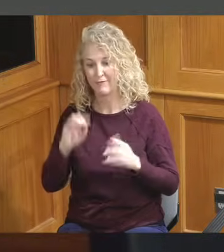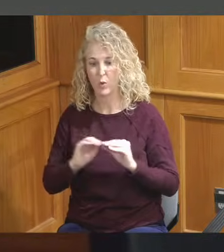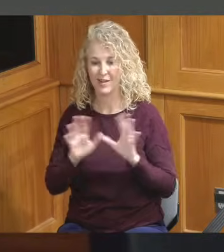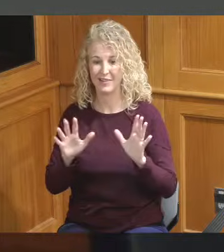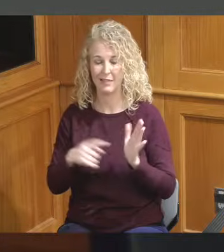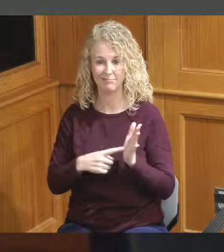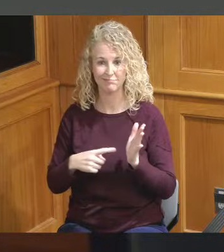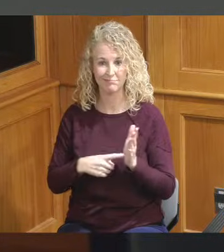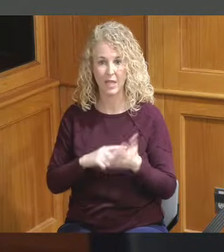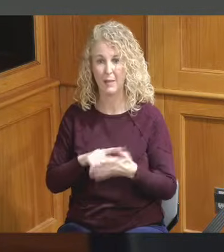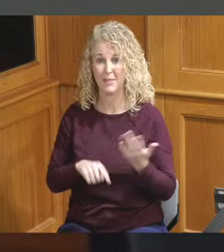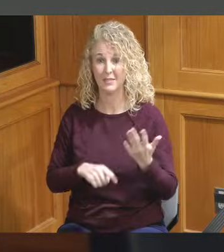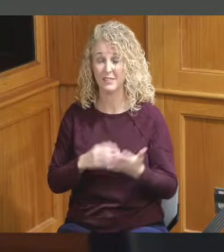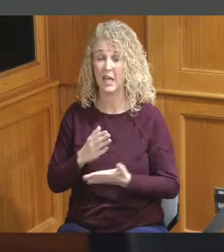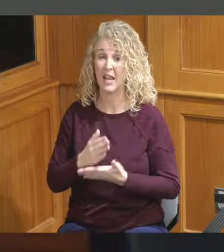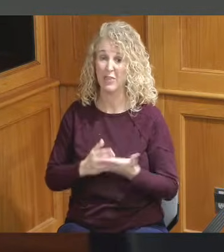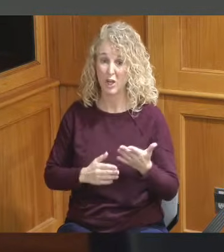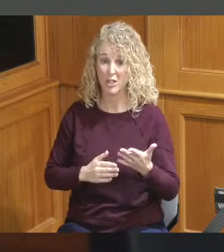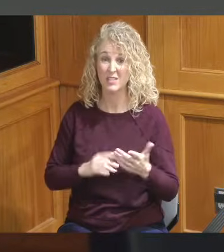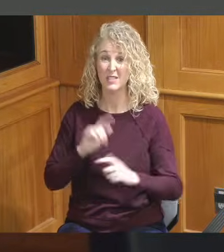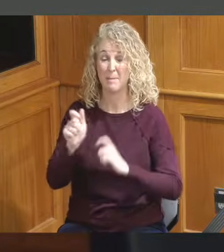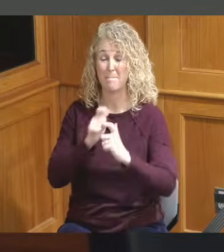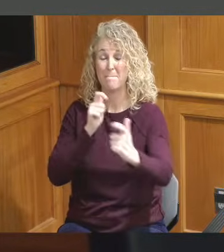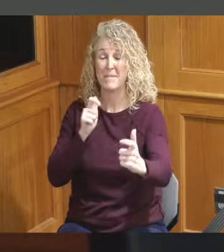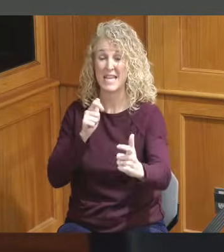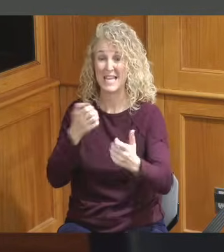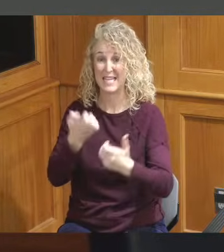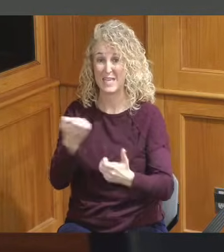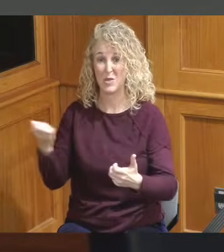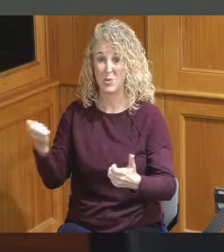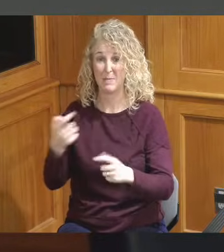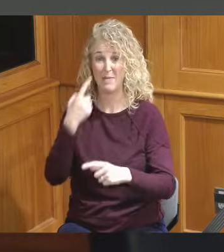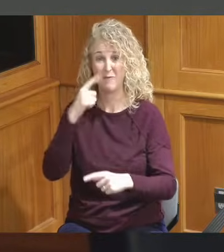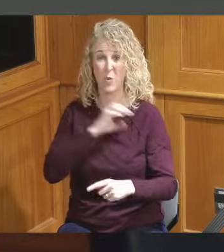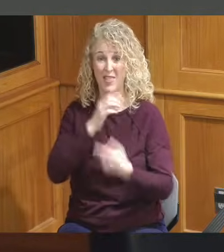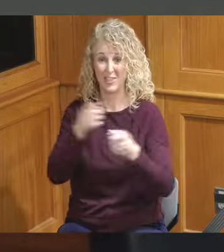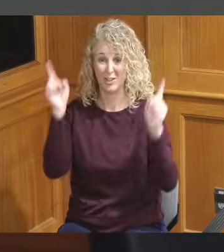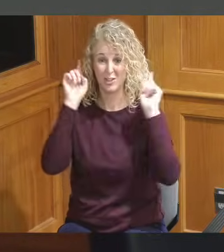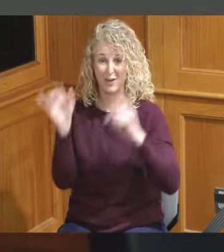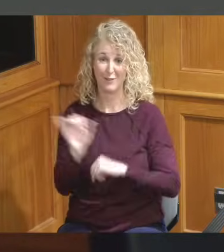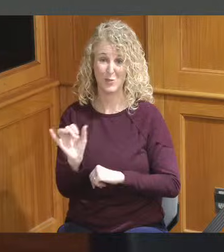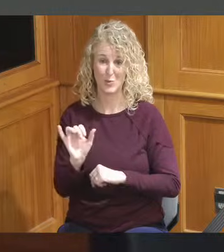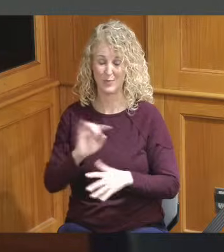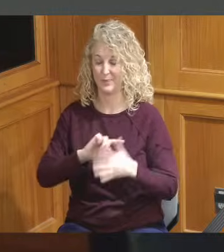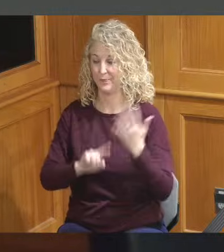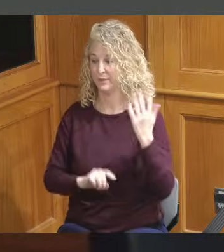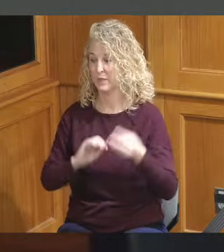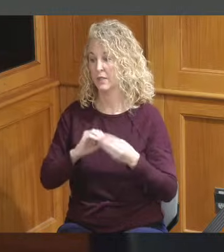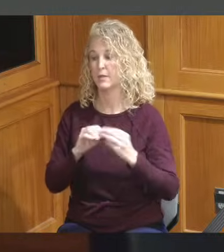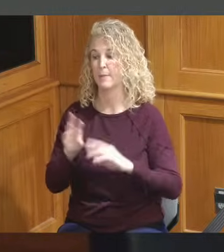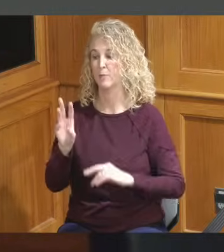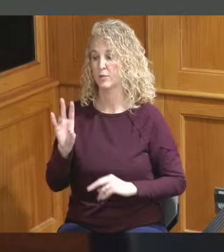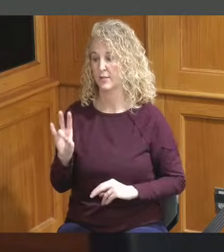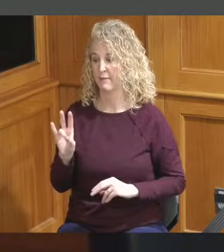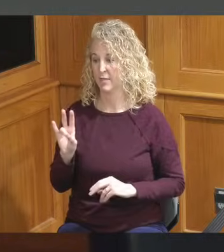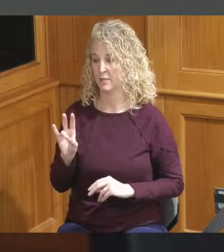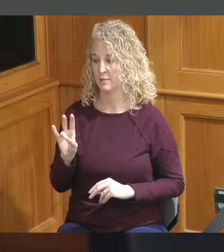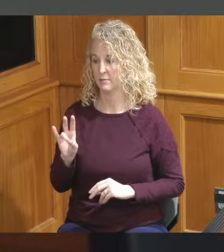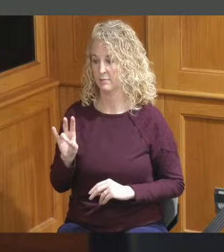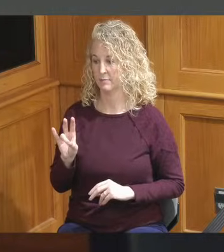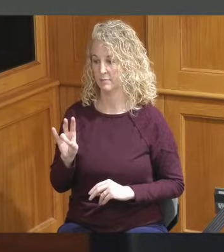there's actually some target range equipment in this one as well. item number seven is a